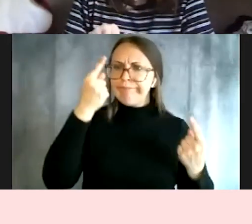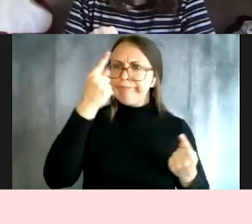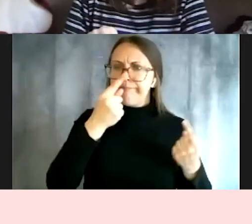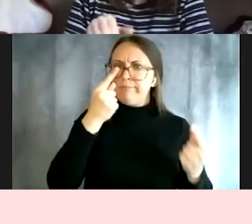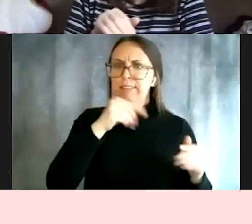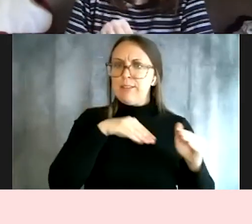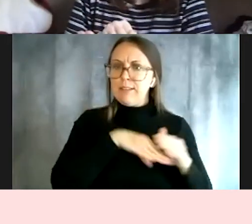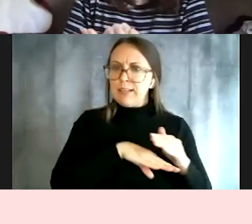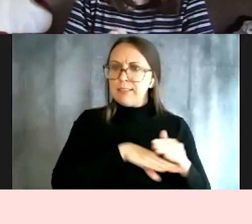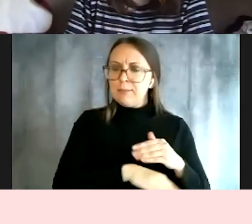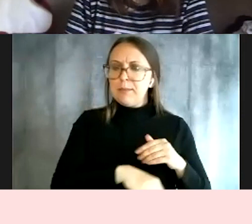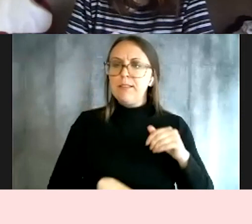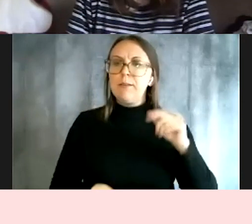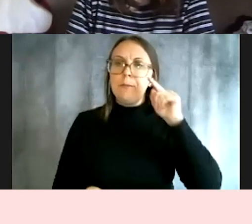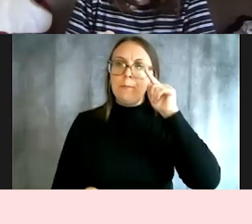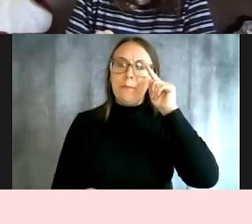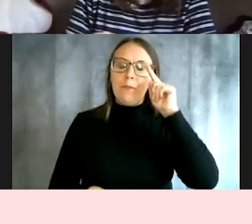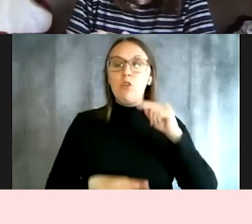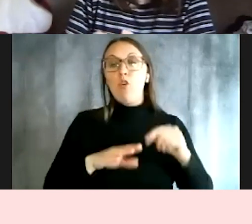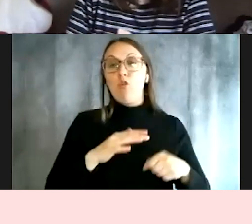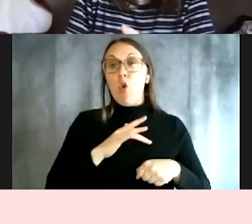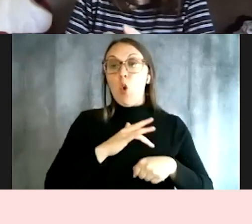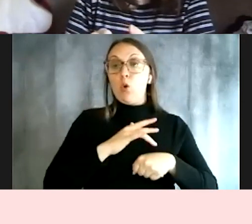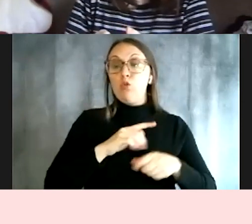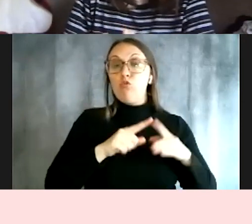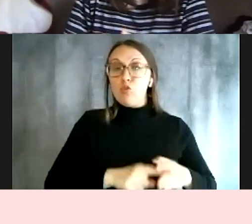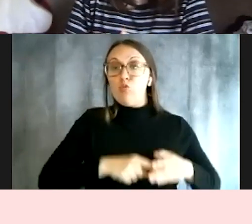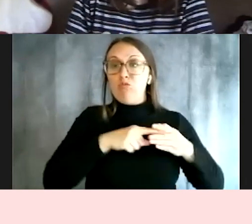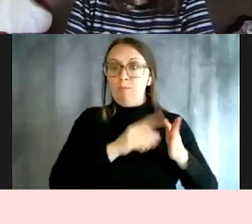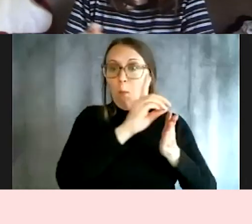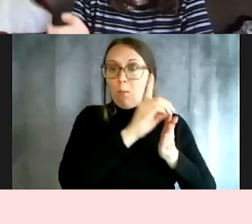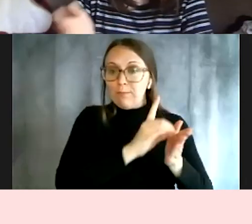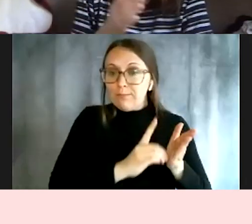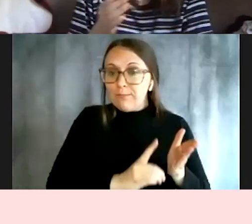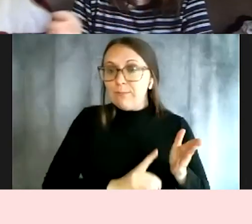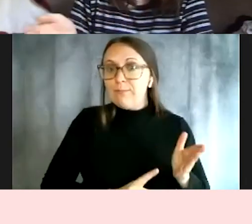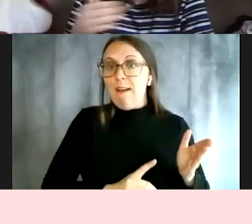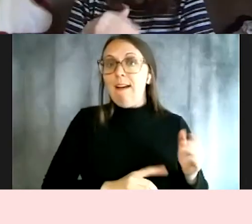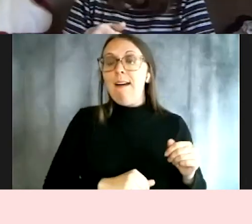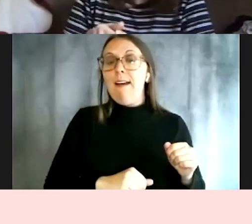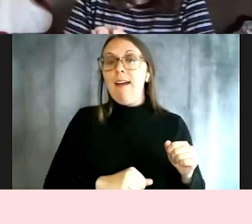are in your early designs, then there's no way for them to back up and try to remove it,